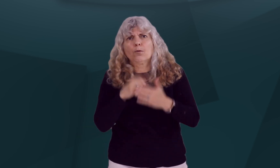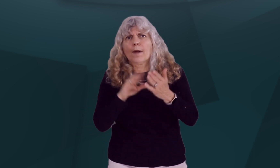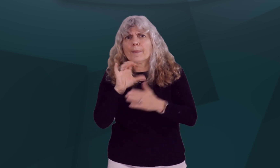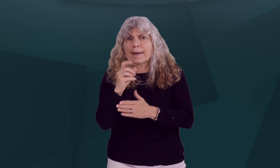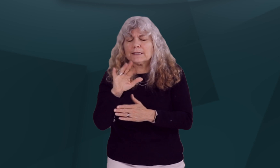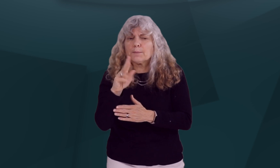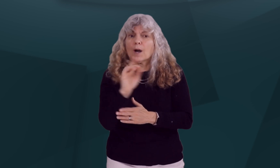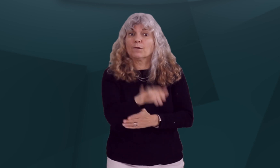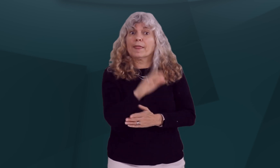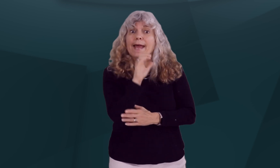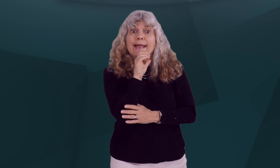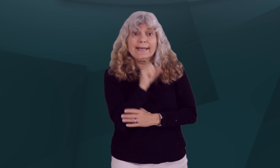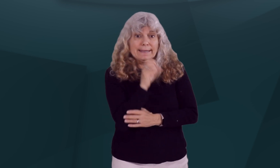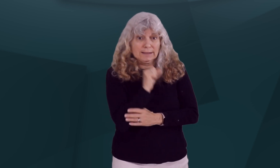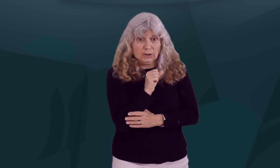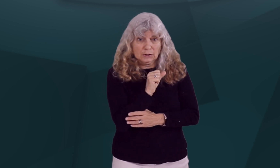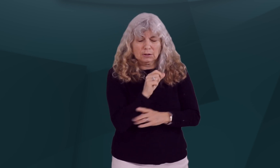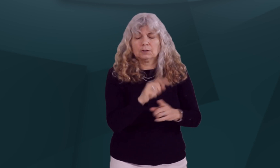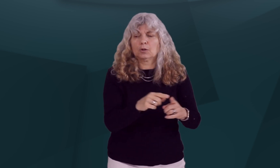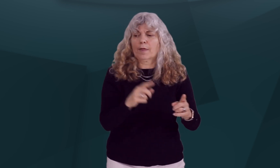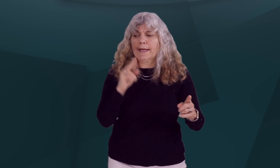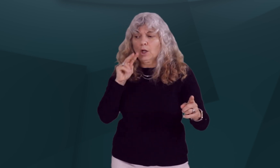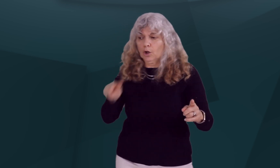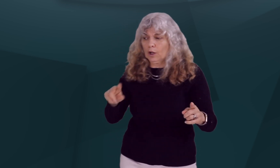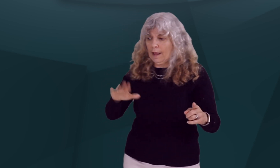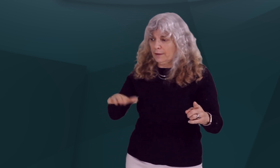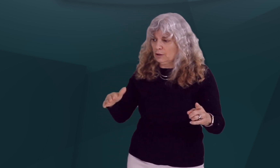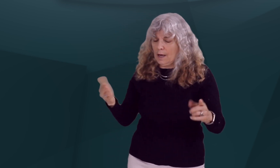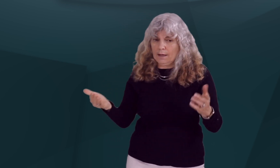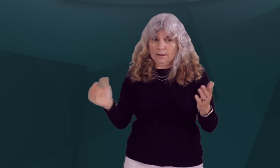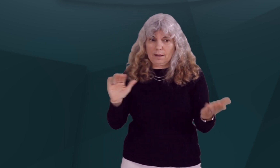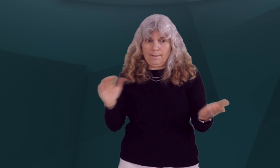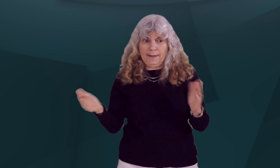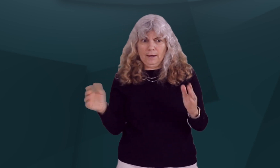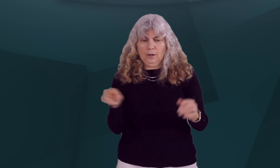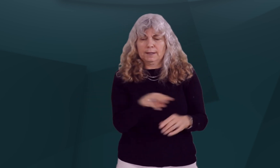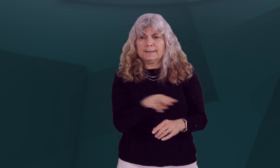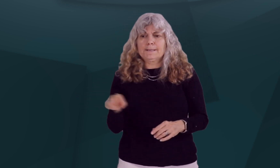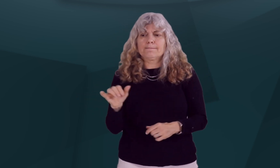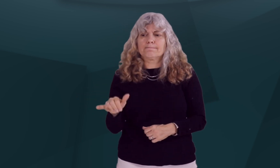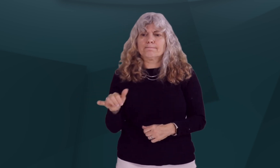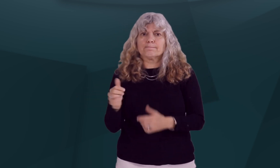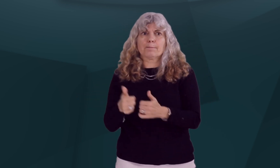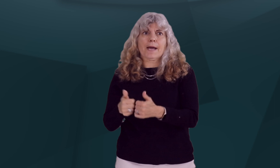they should be aware of the benchmarks for that age so they can compare their child's progress with those benchmarks.